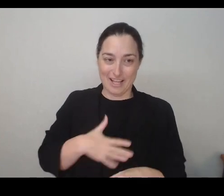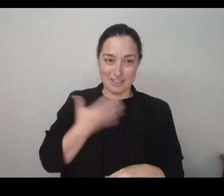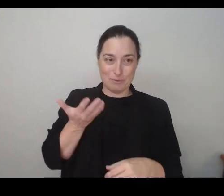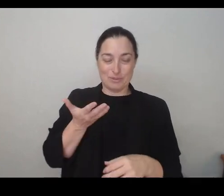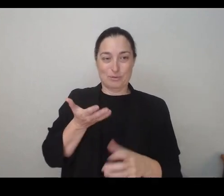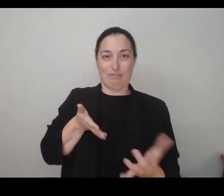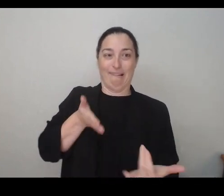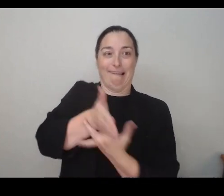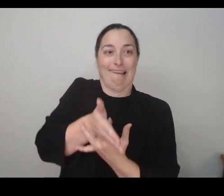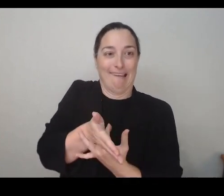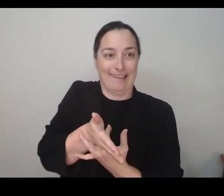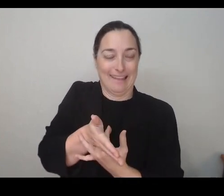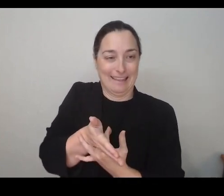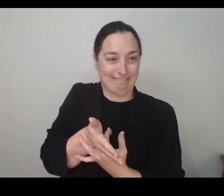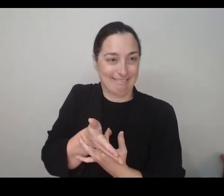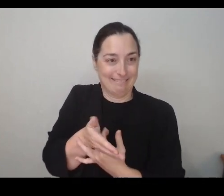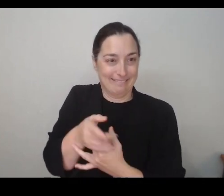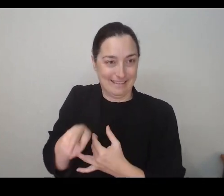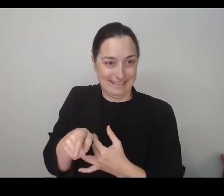but if you agree maybe to share? Yeah?